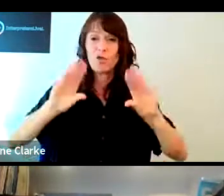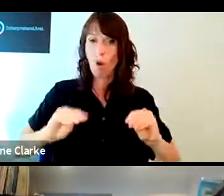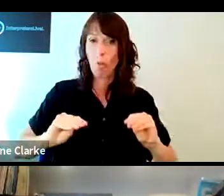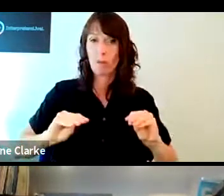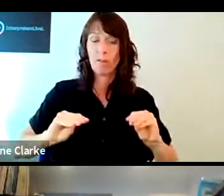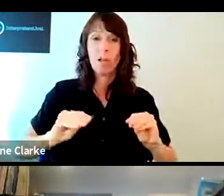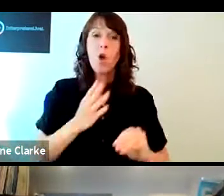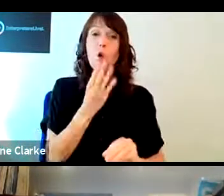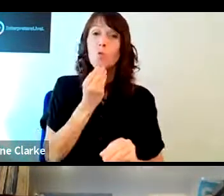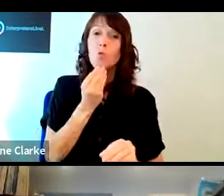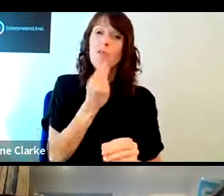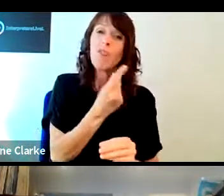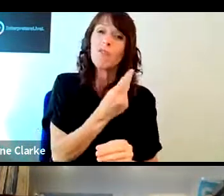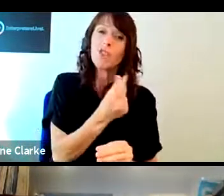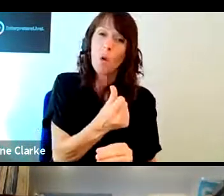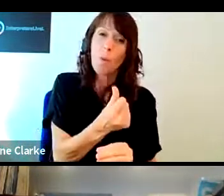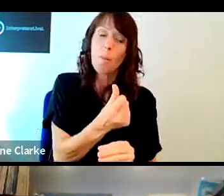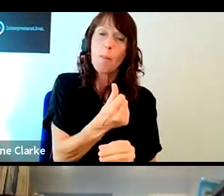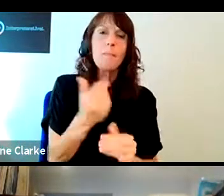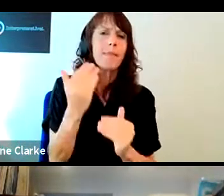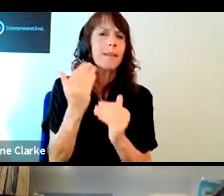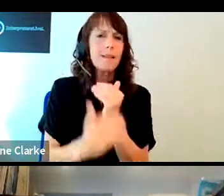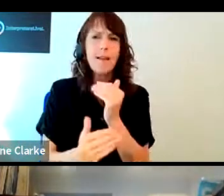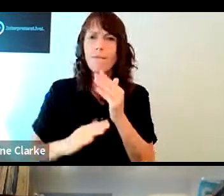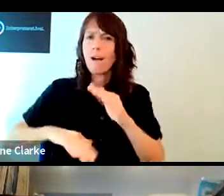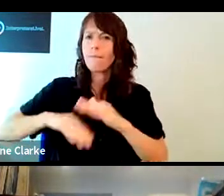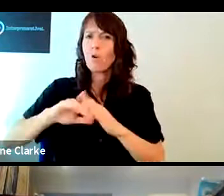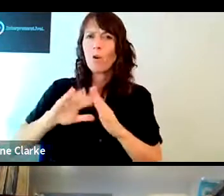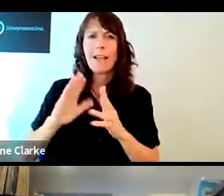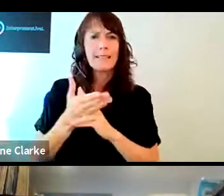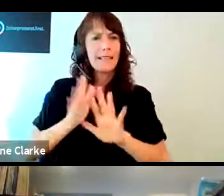for some things, but they will never be fully accessible. And I think we have to get around